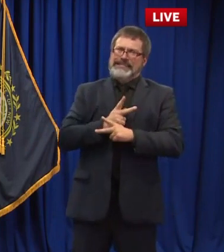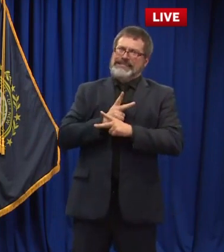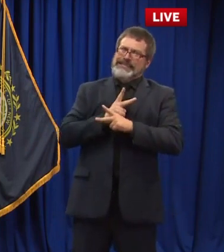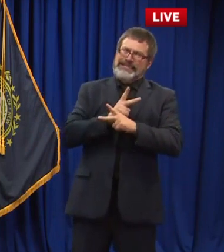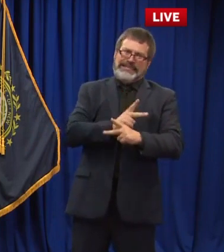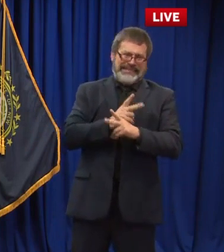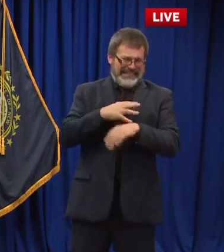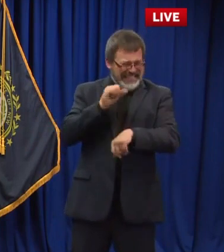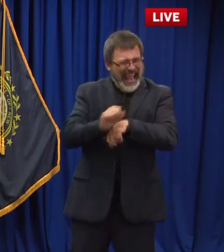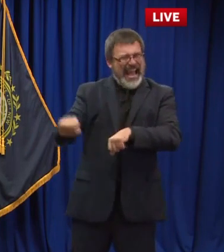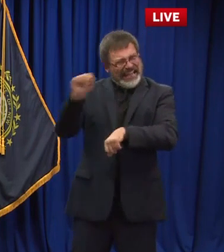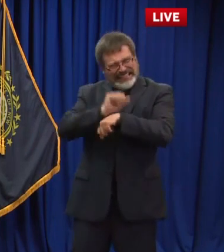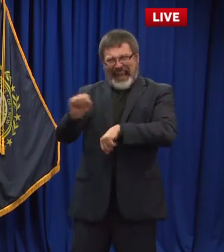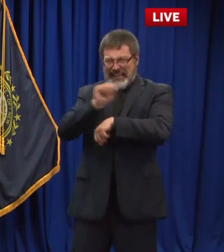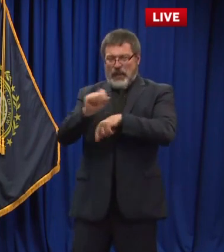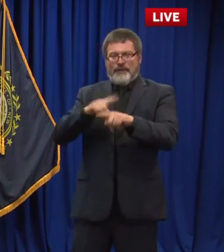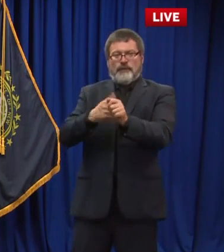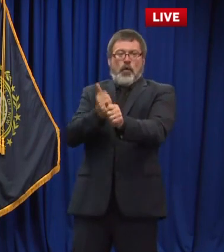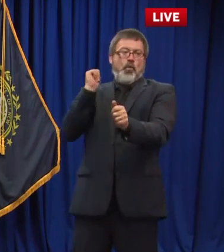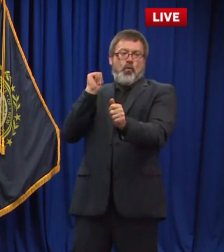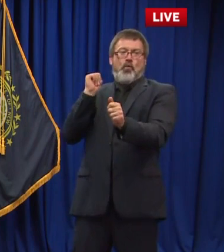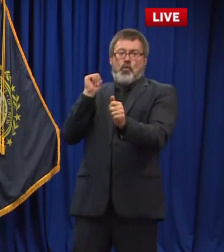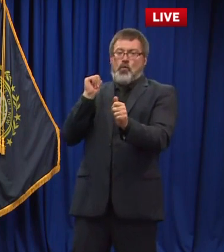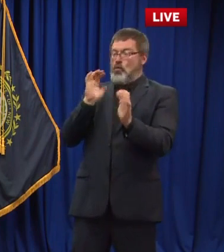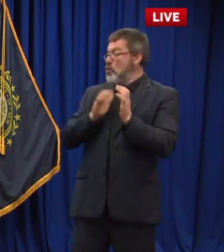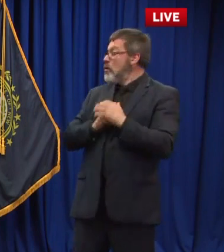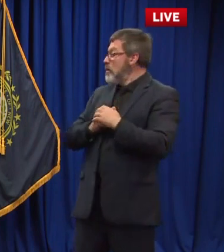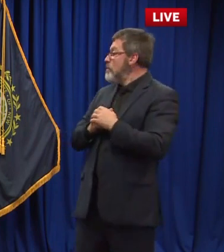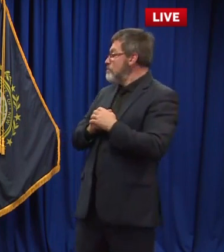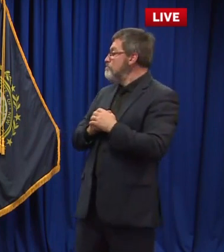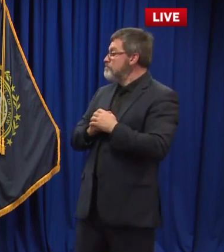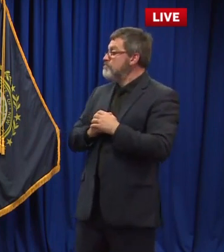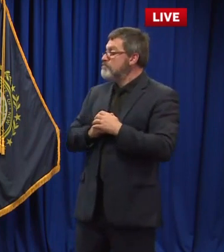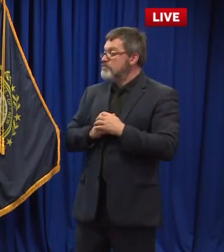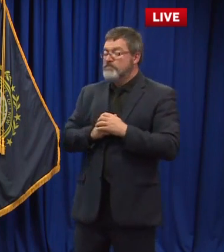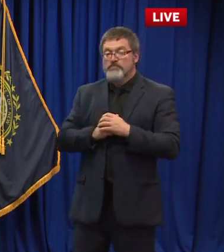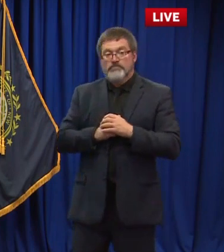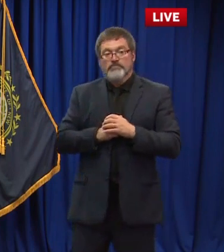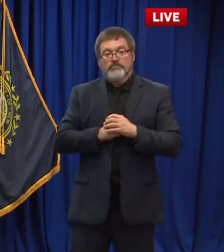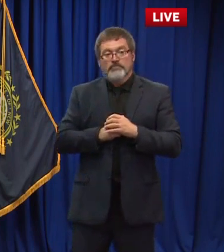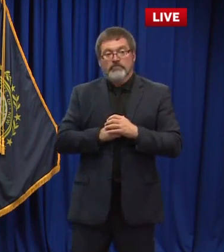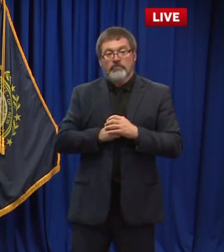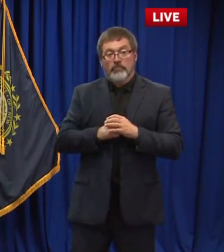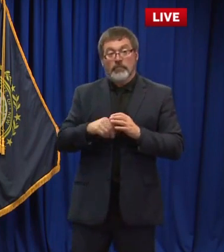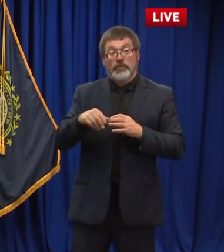SEARCH. A SECOND SURGE COULD COME.